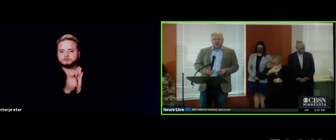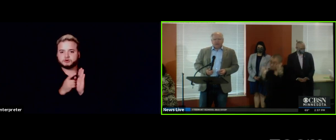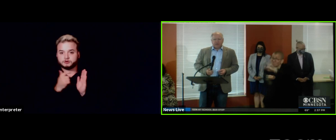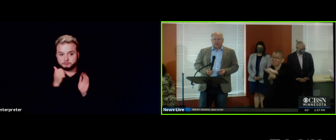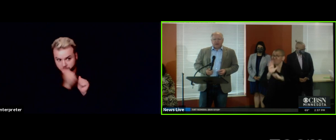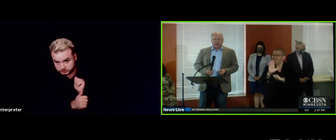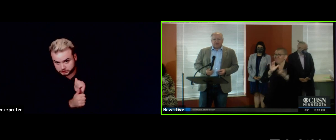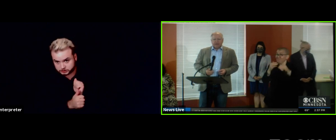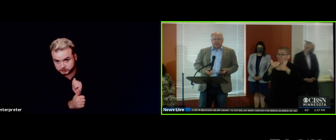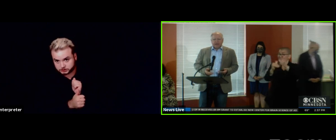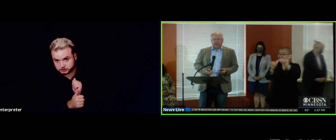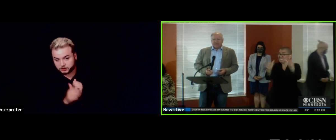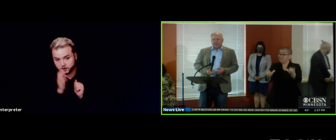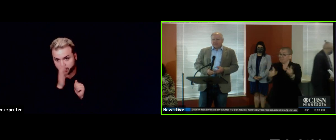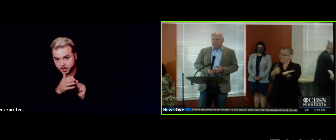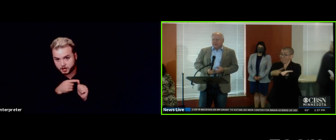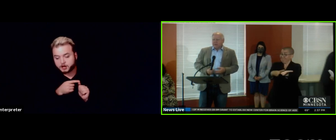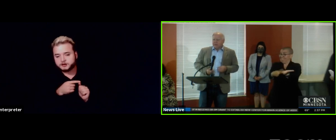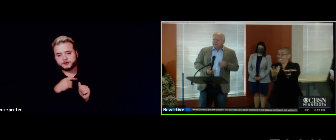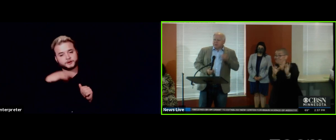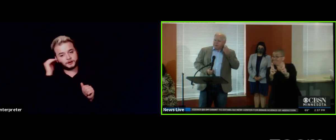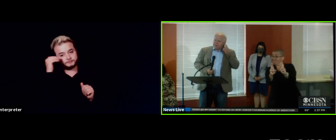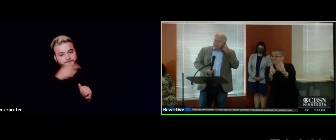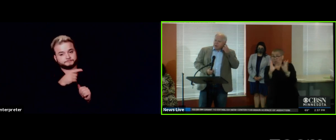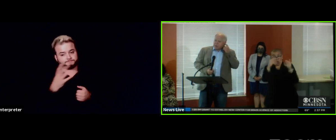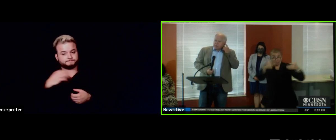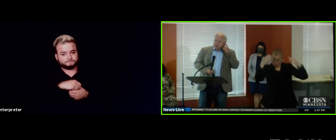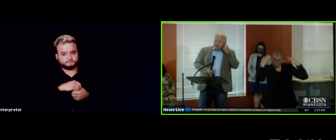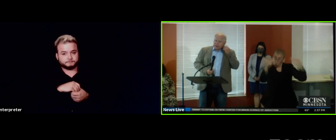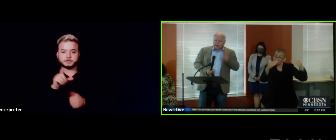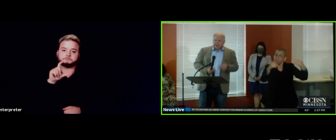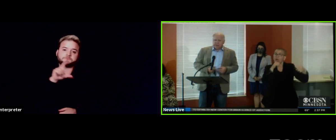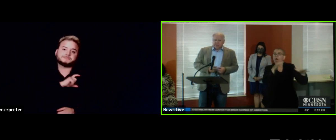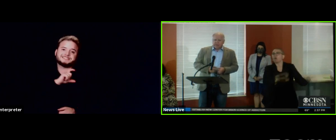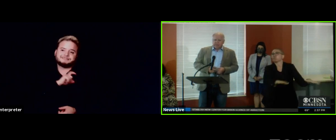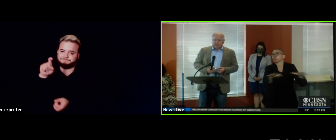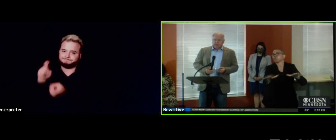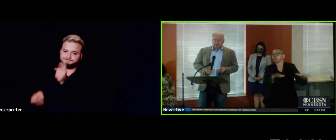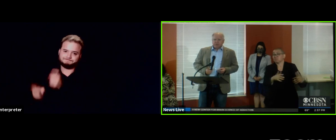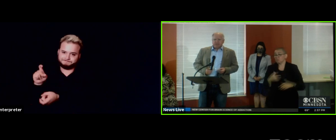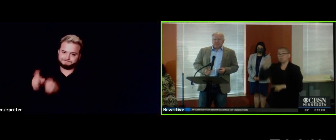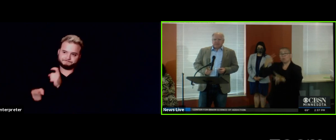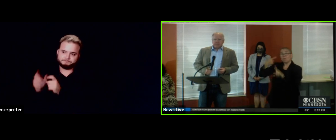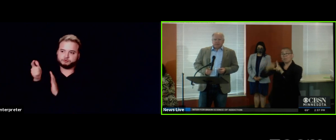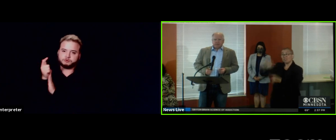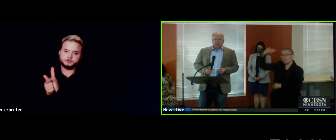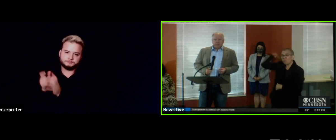whether we come out of this again. I said this a month ago in the moments after George